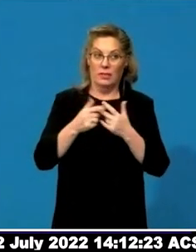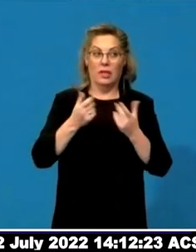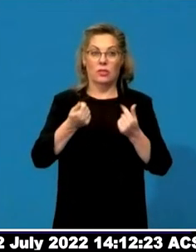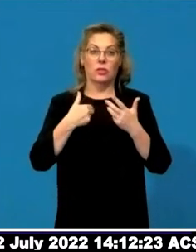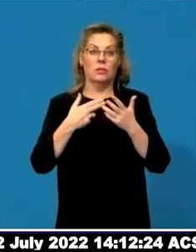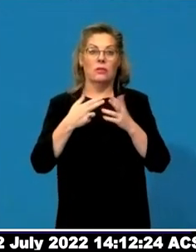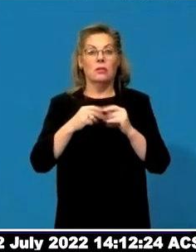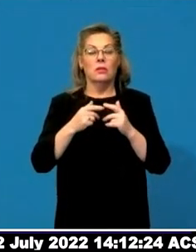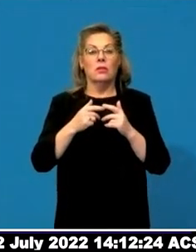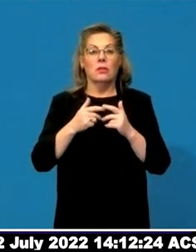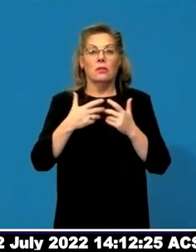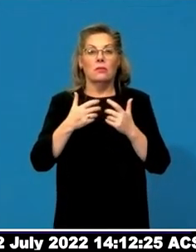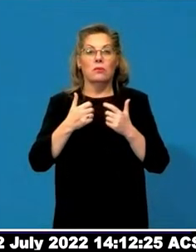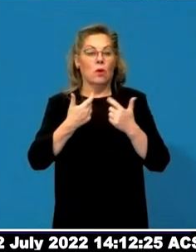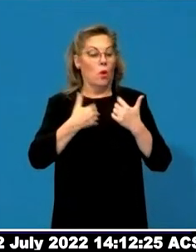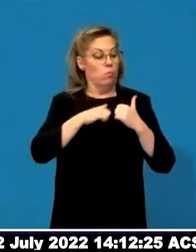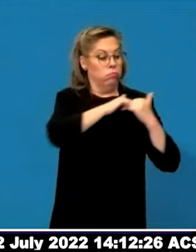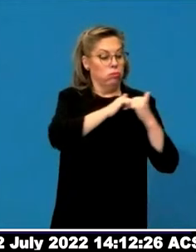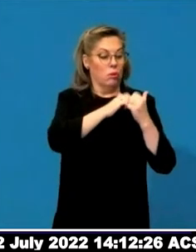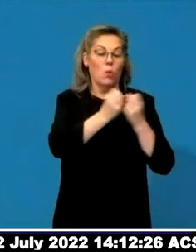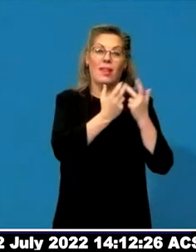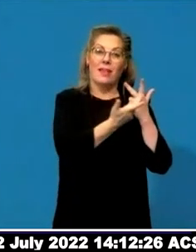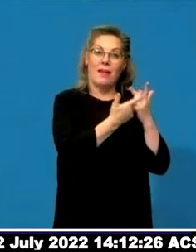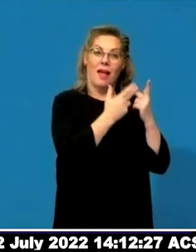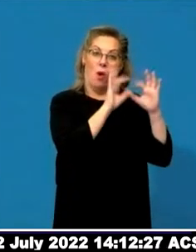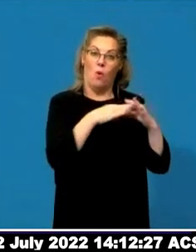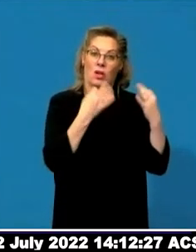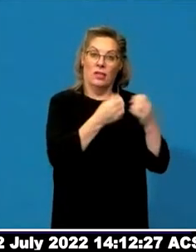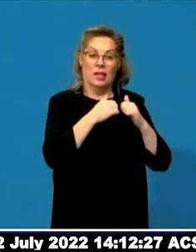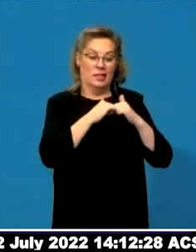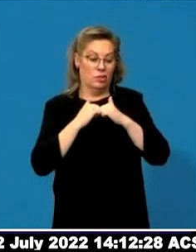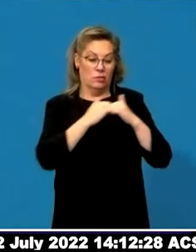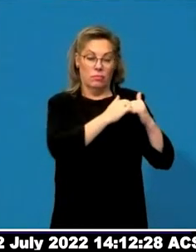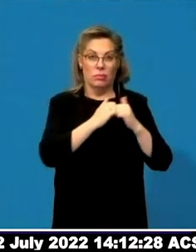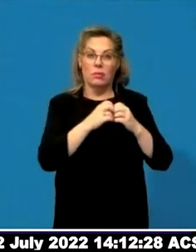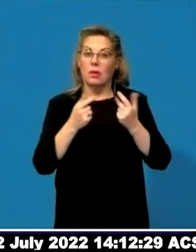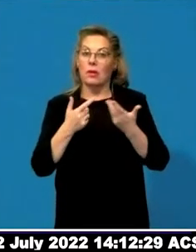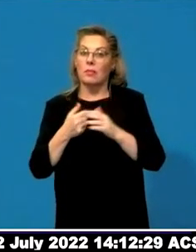MS McMAHON: So who would lead the model that would assess and deliver the services? NPY Women's Council.